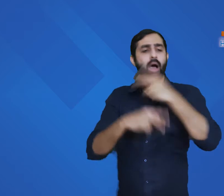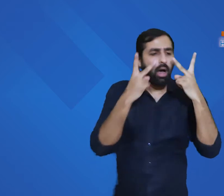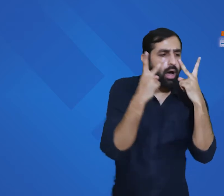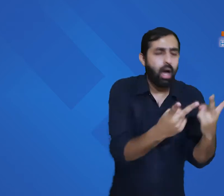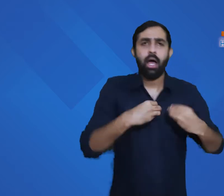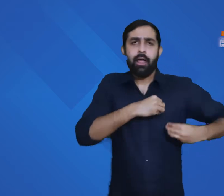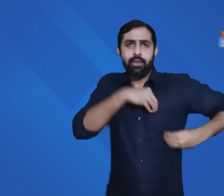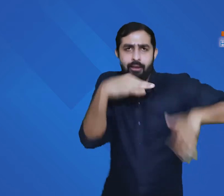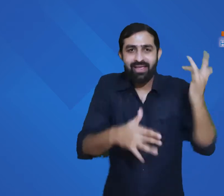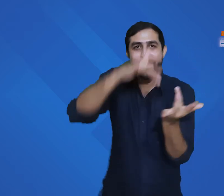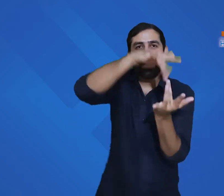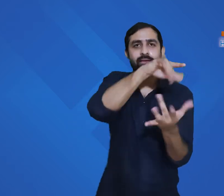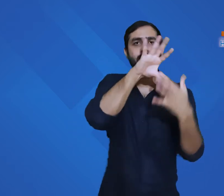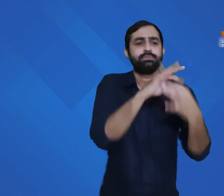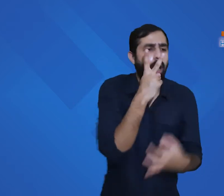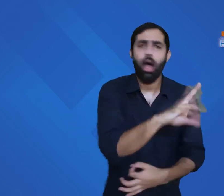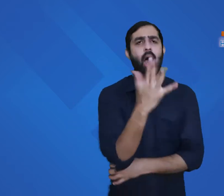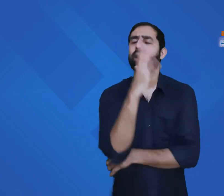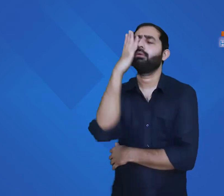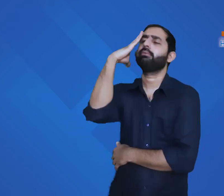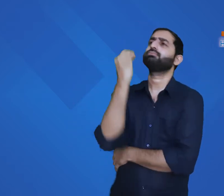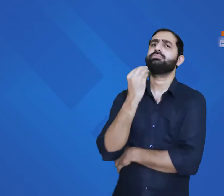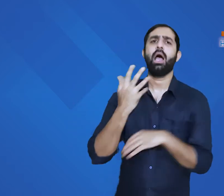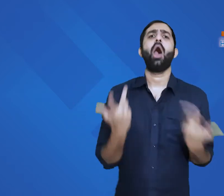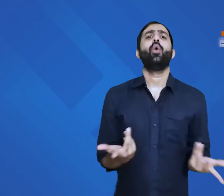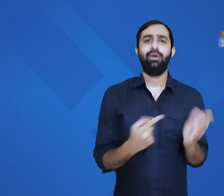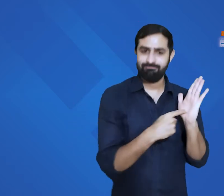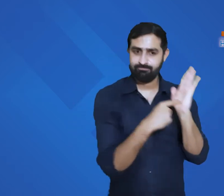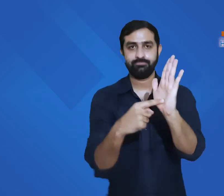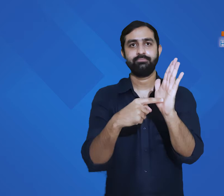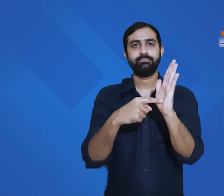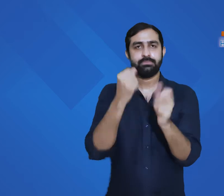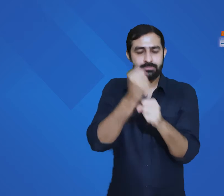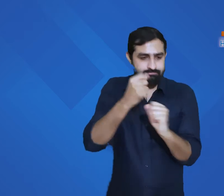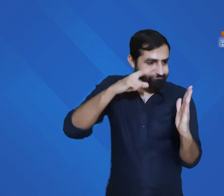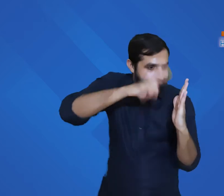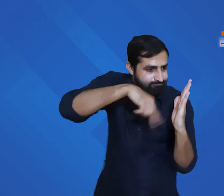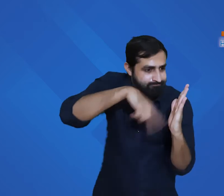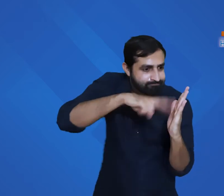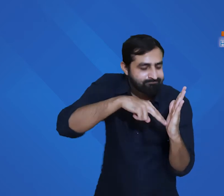on the miserable condition of the migrants. That is why he started a movement by writing essays